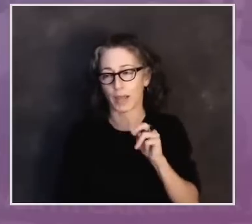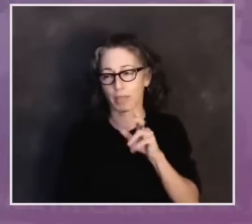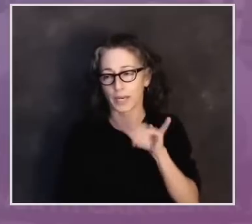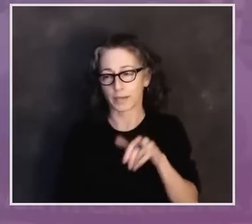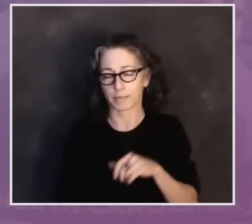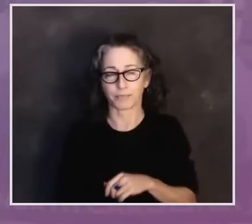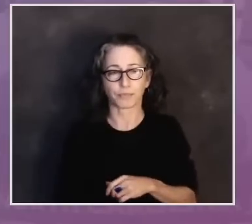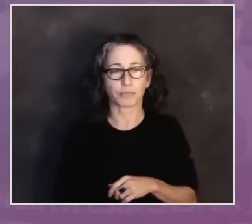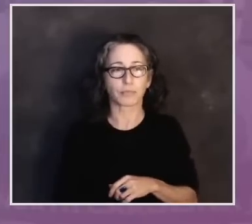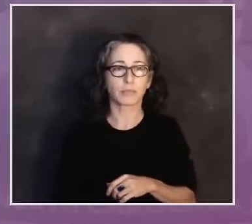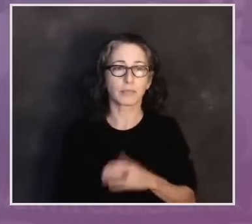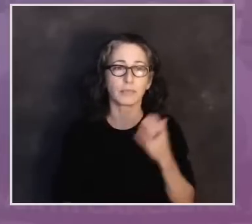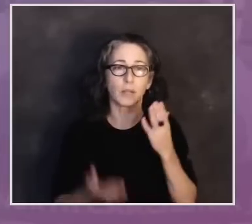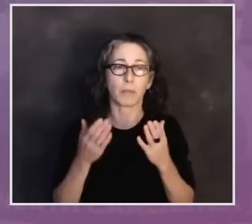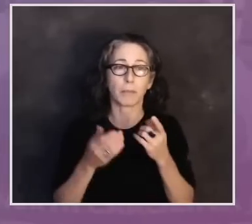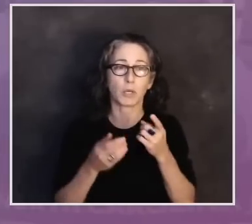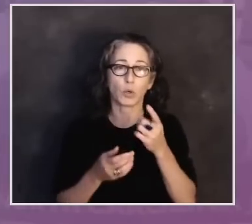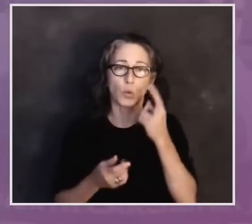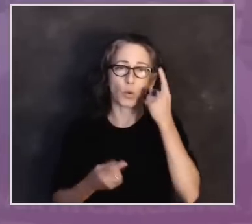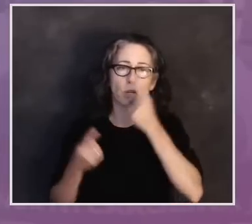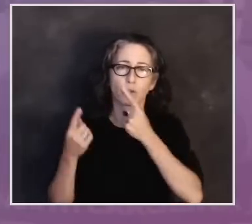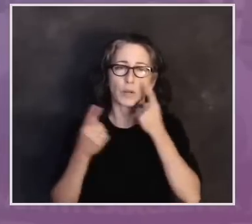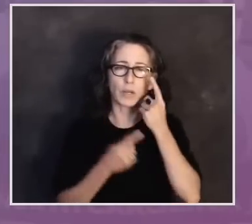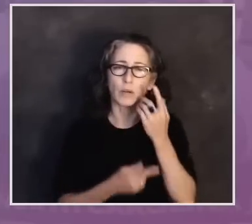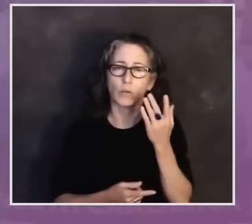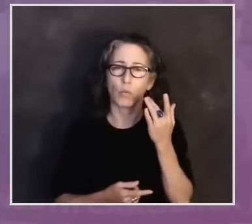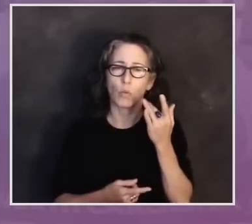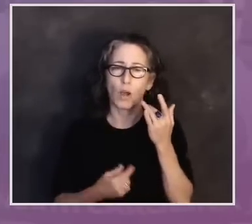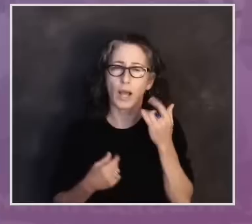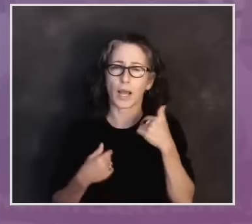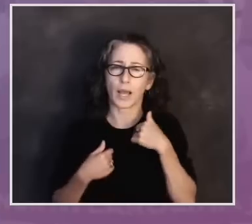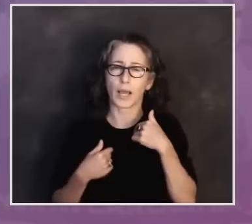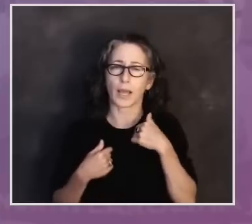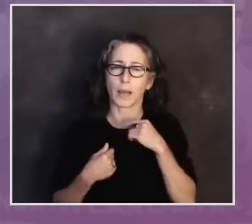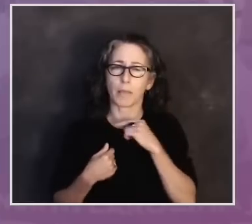THANK YOU SO MUCH FOR THAT, ANTHONY. AND FOR YOUR REMARKS.